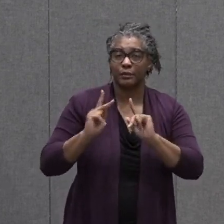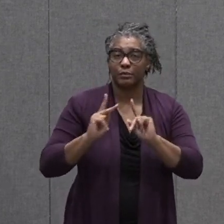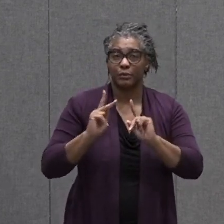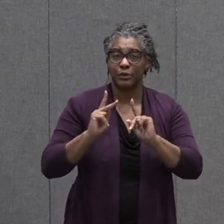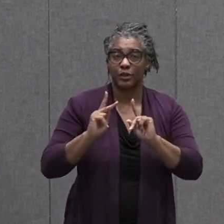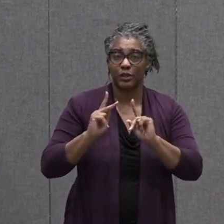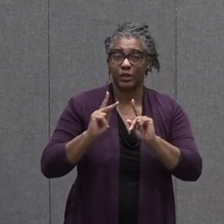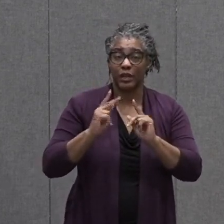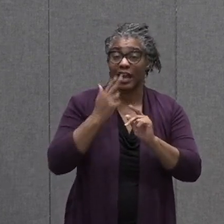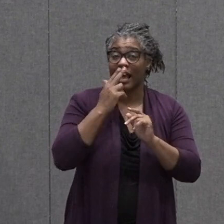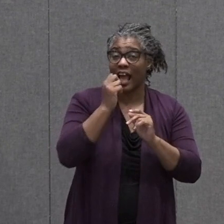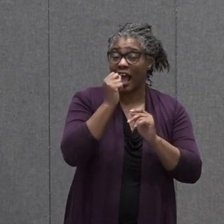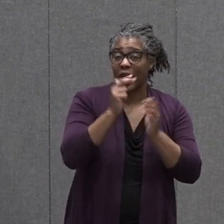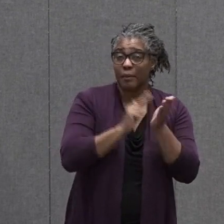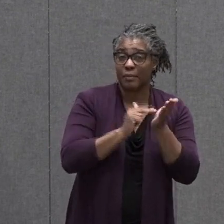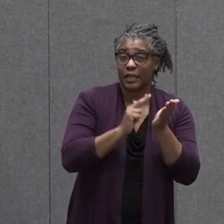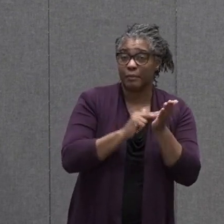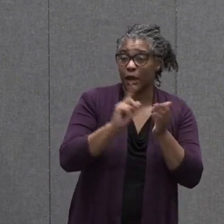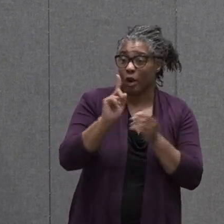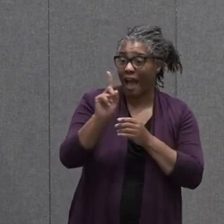What does it look like when you're busy?